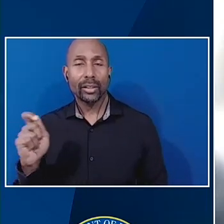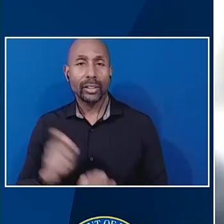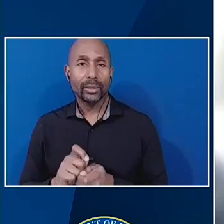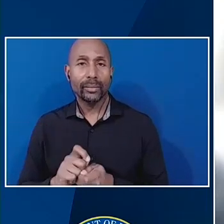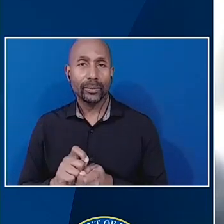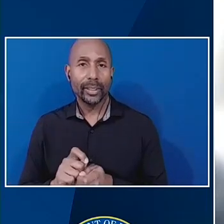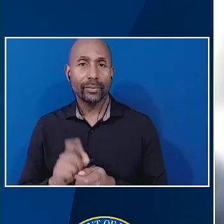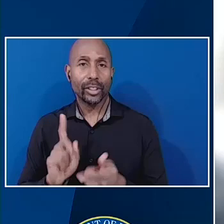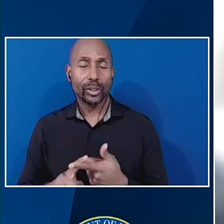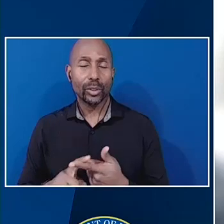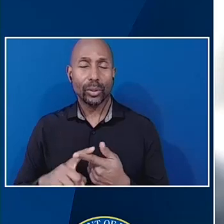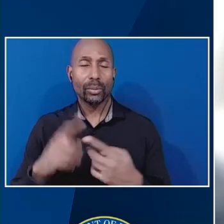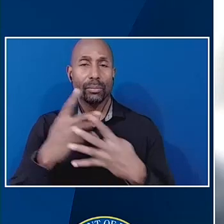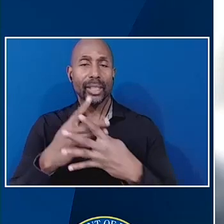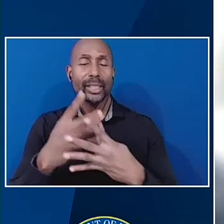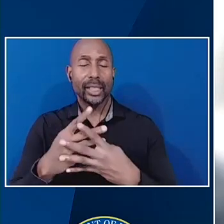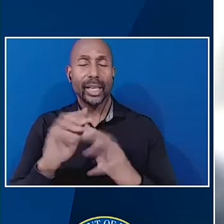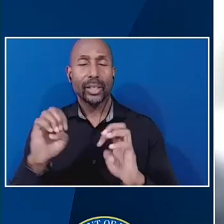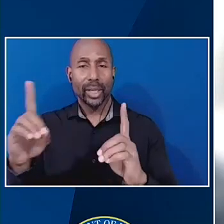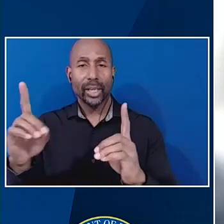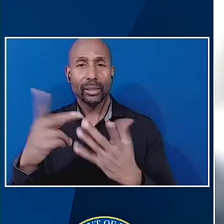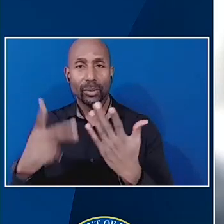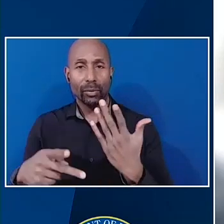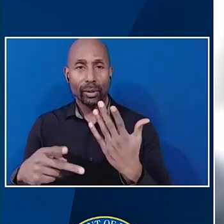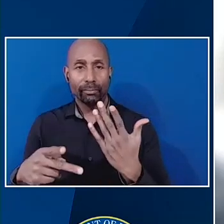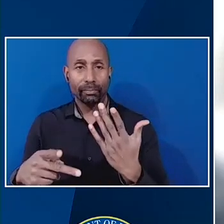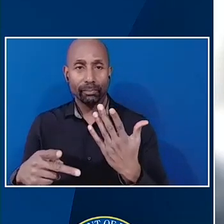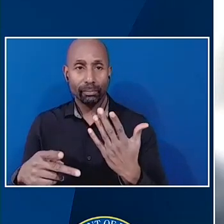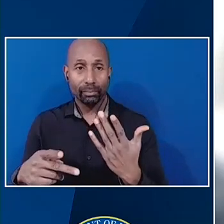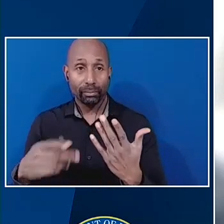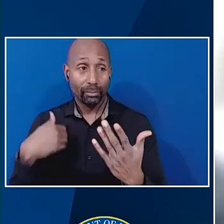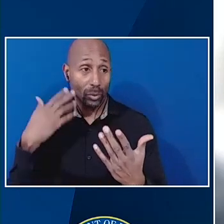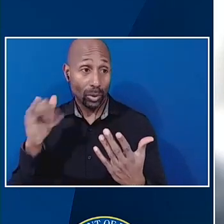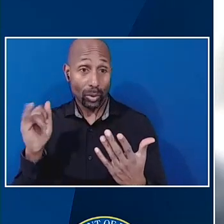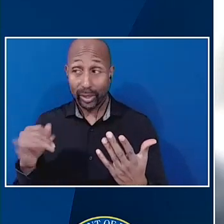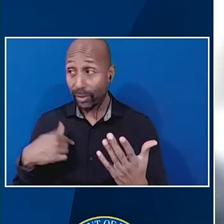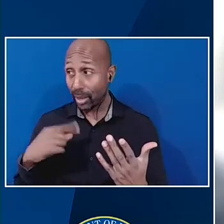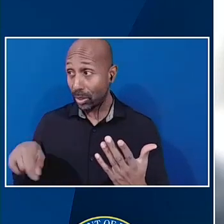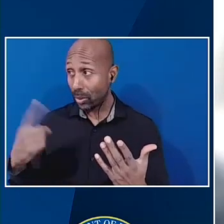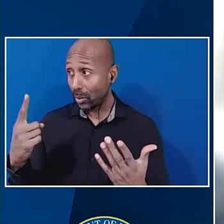I don't know if I'm the only one at the table that doesn't truly follow the